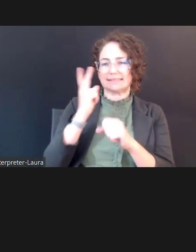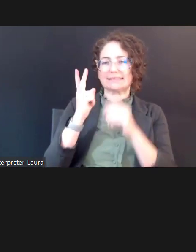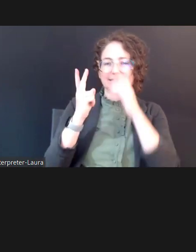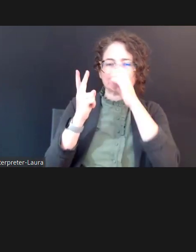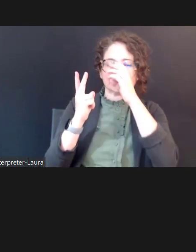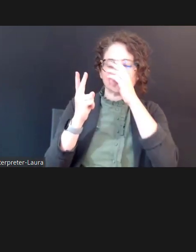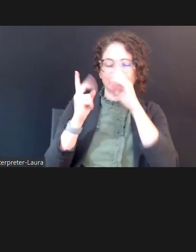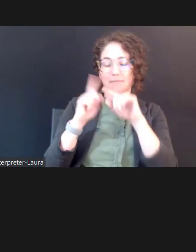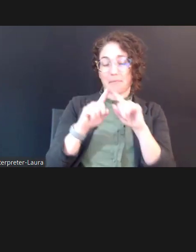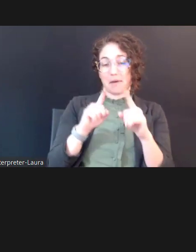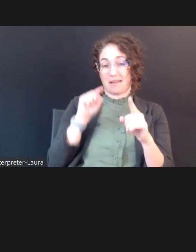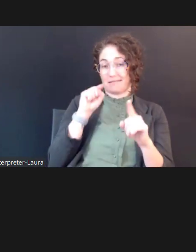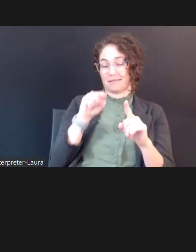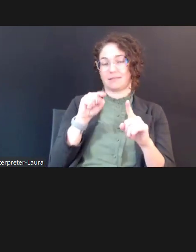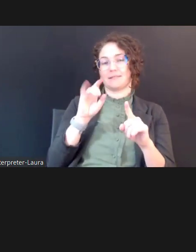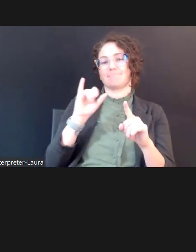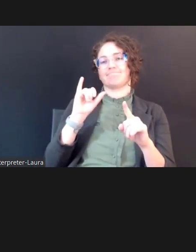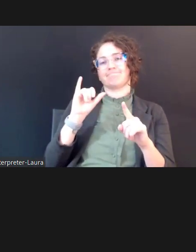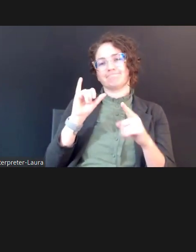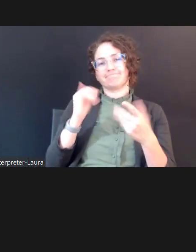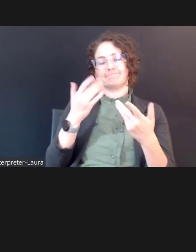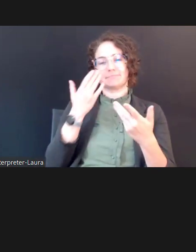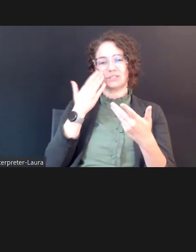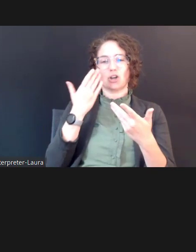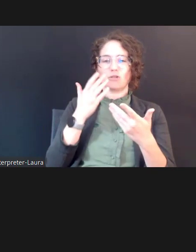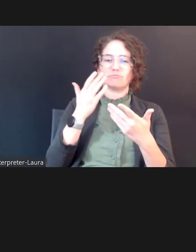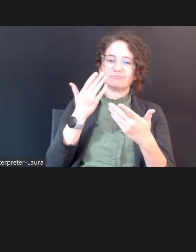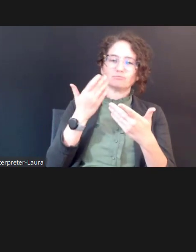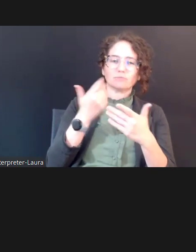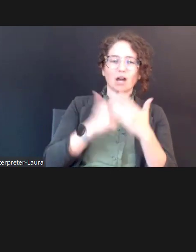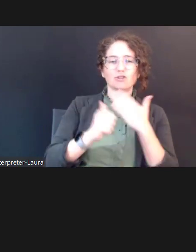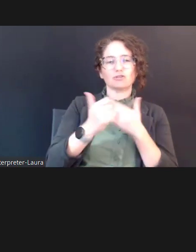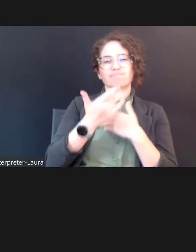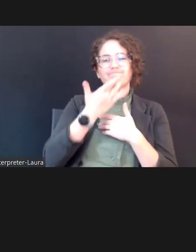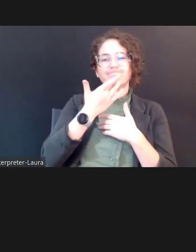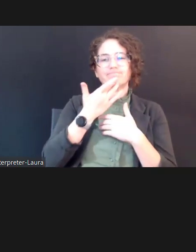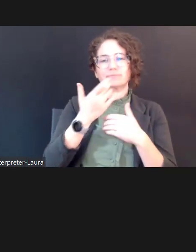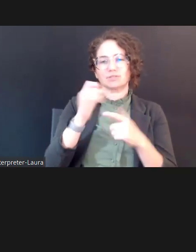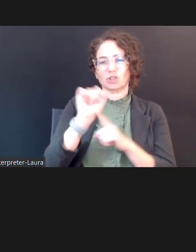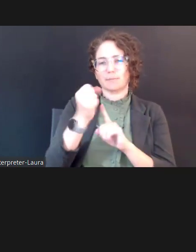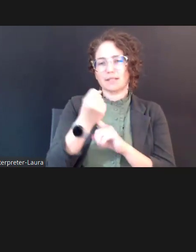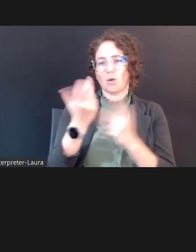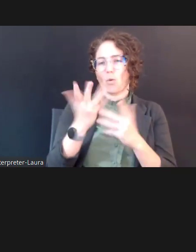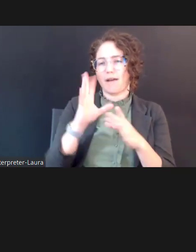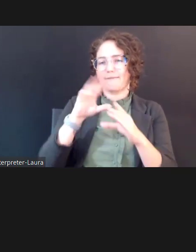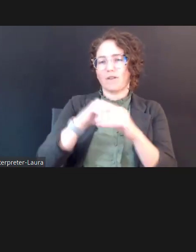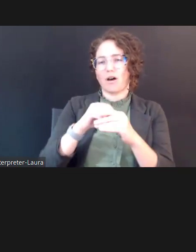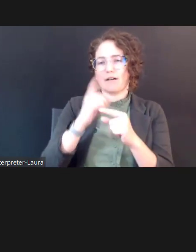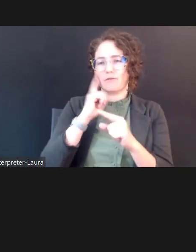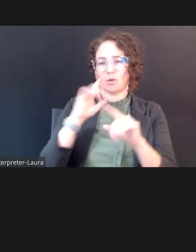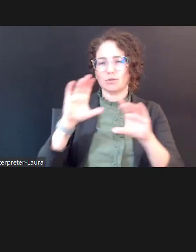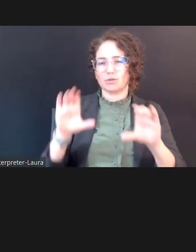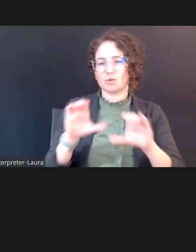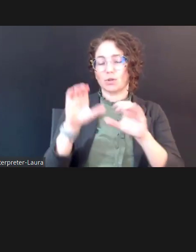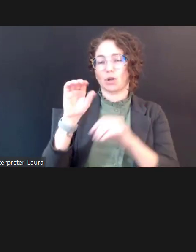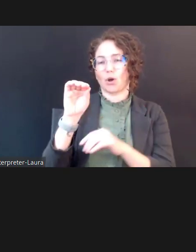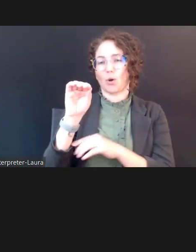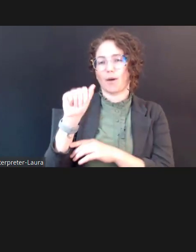sense under ideal circumstances what is involved in conducting an OAE screening.